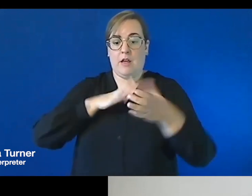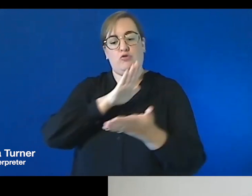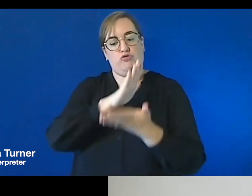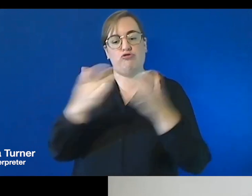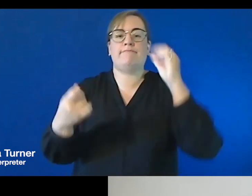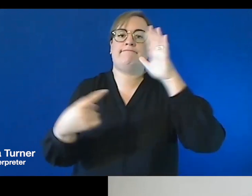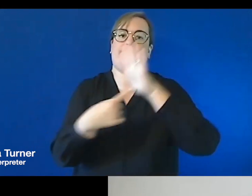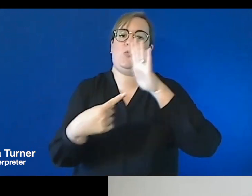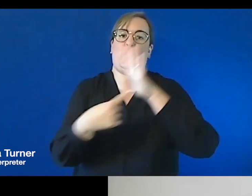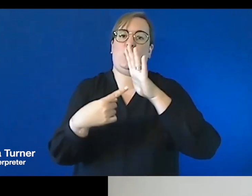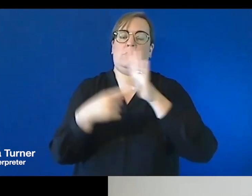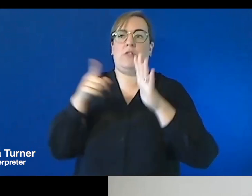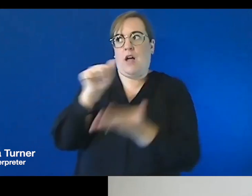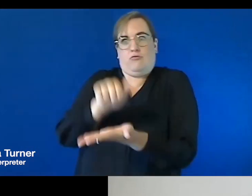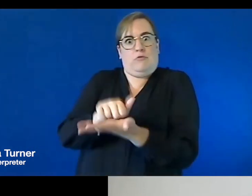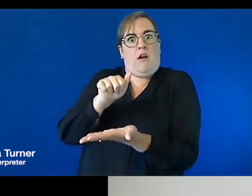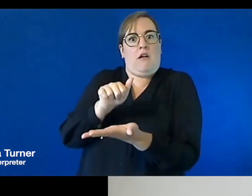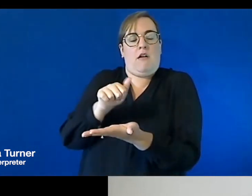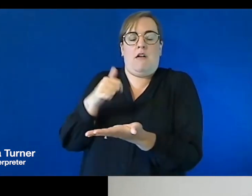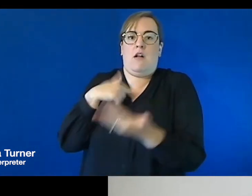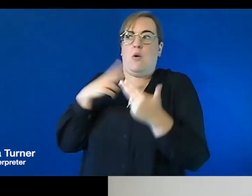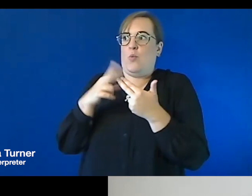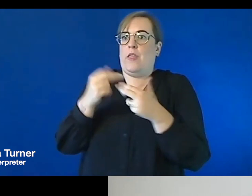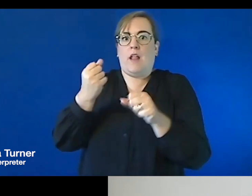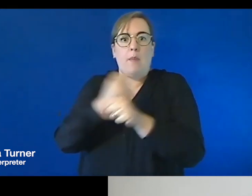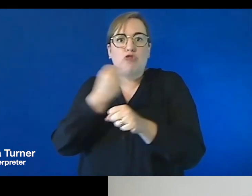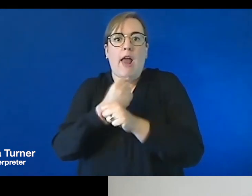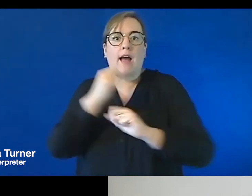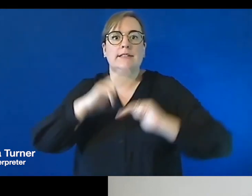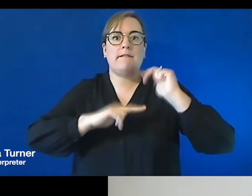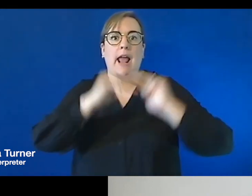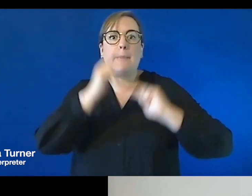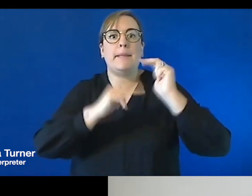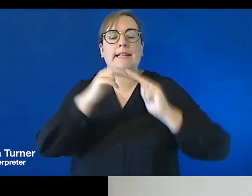on the headband, especially in terms of product development. If you have any questions please